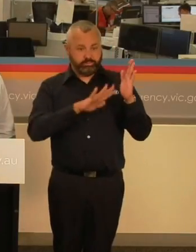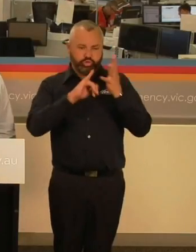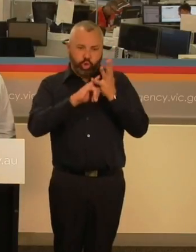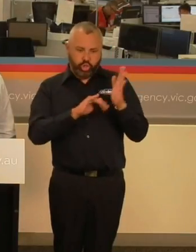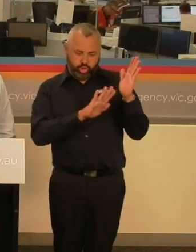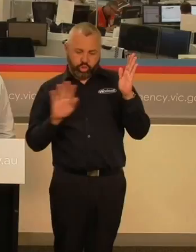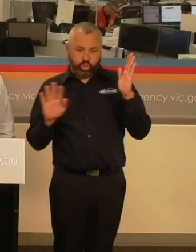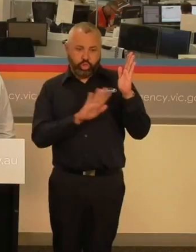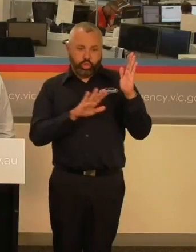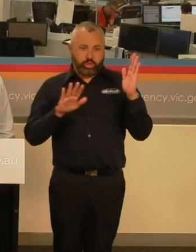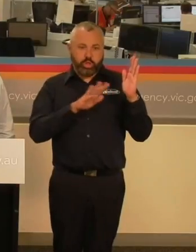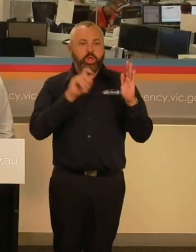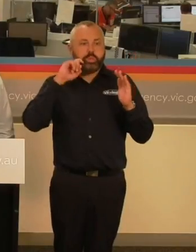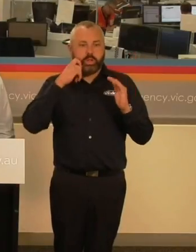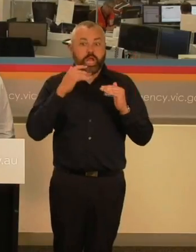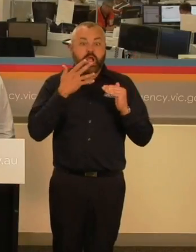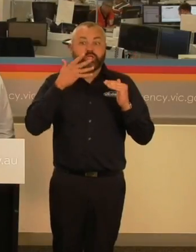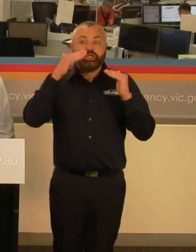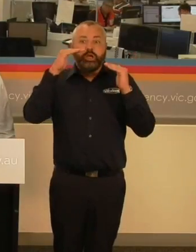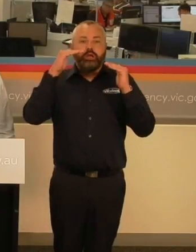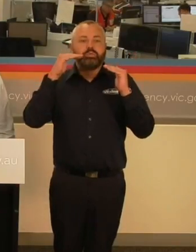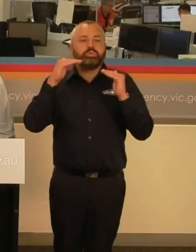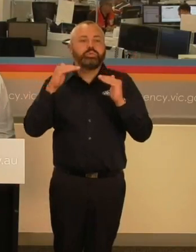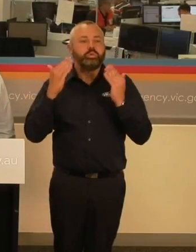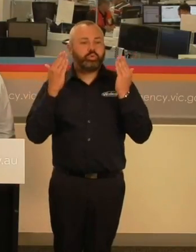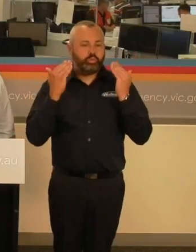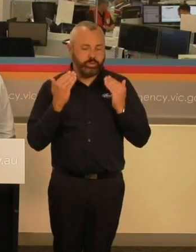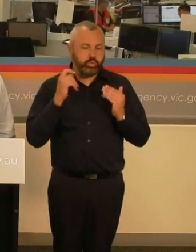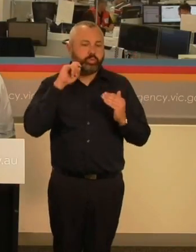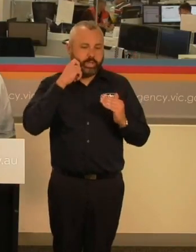but in northern Victoria it's pretty much going to stay hot so Mildura for